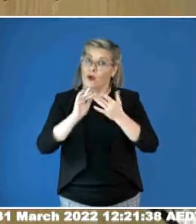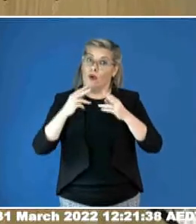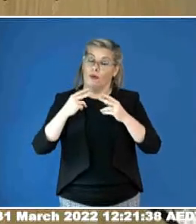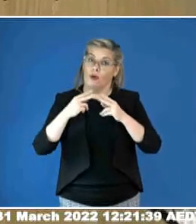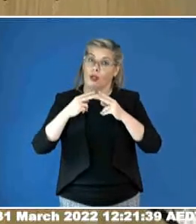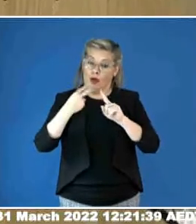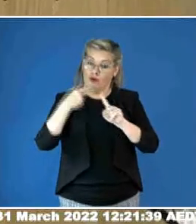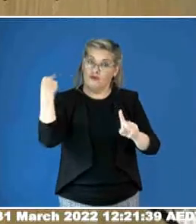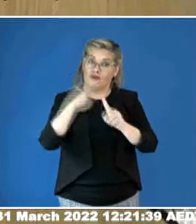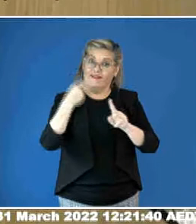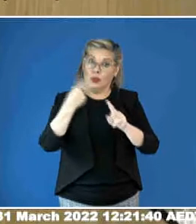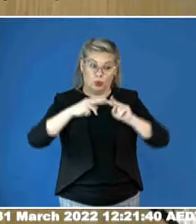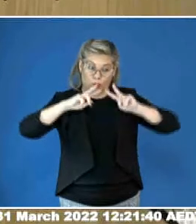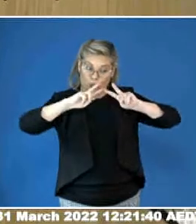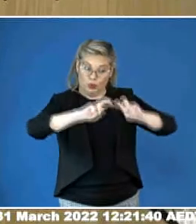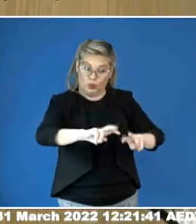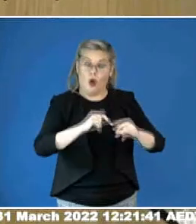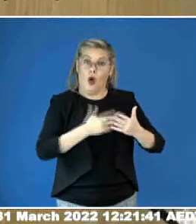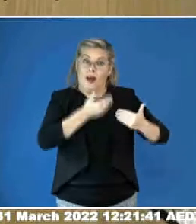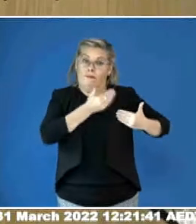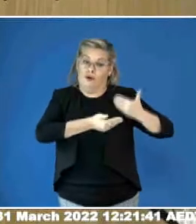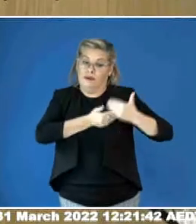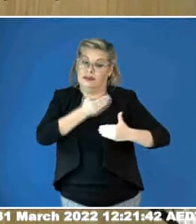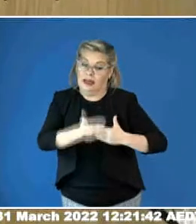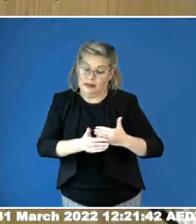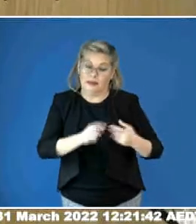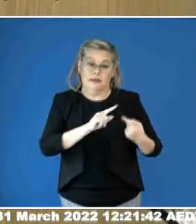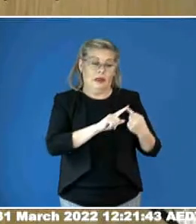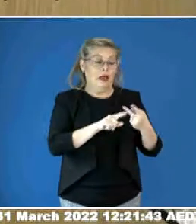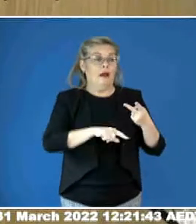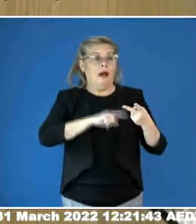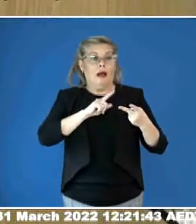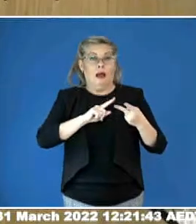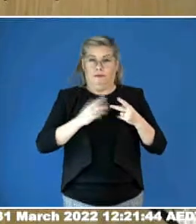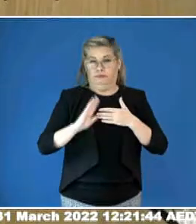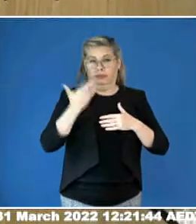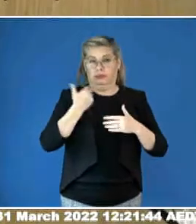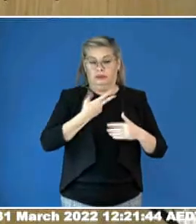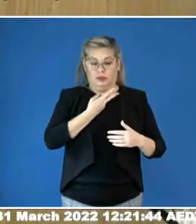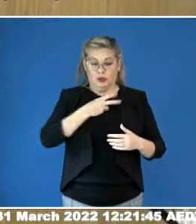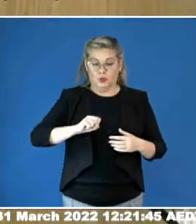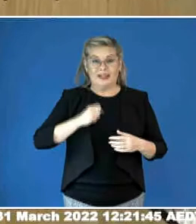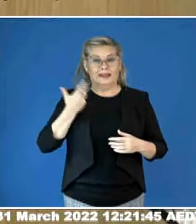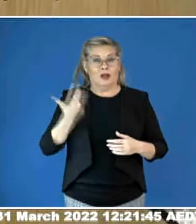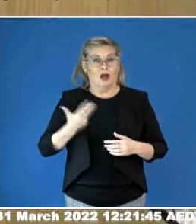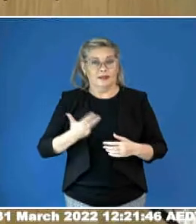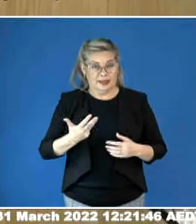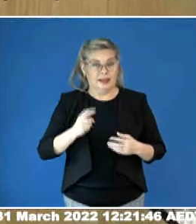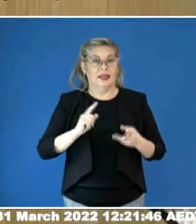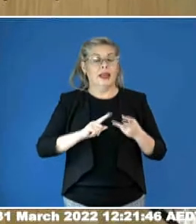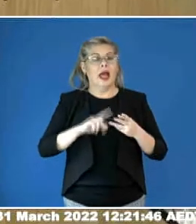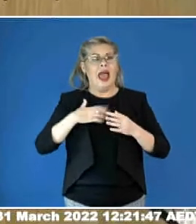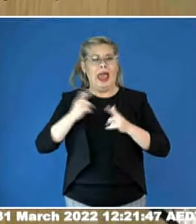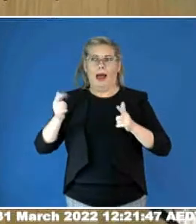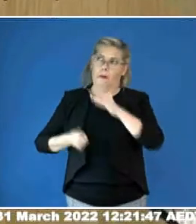in 2021. And our executive have started that process of improving that